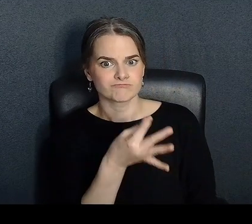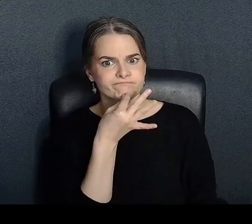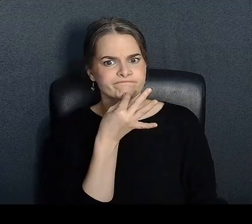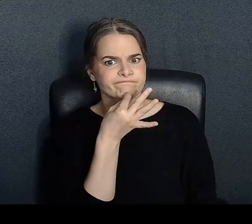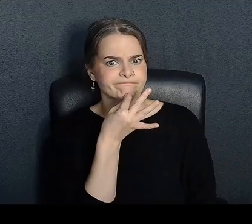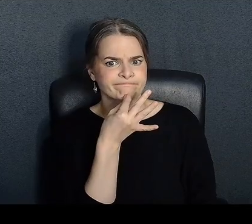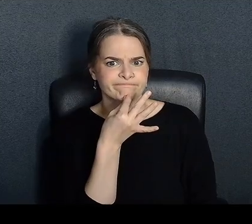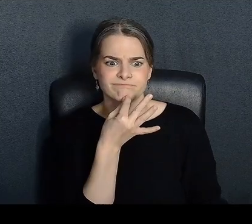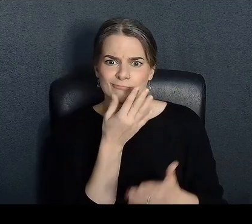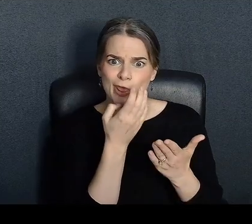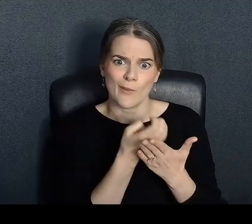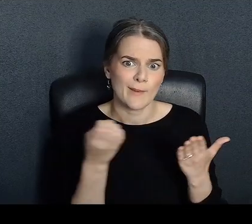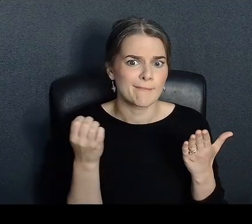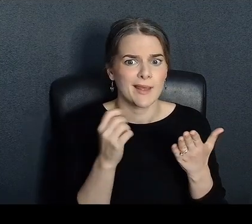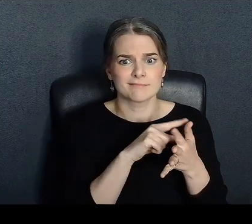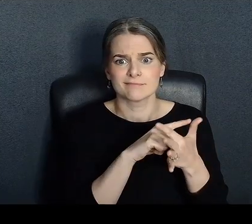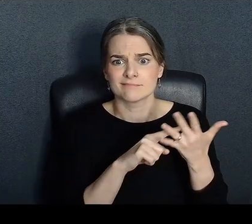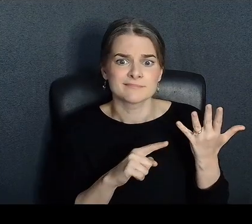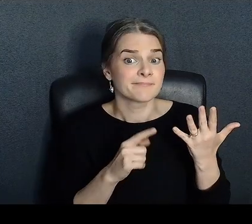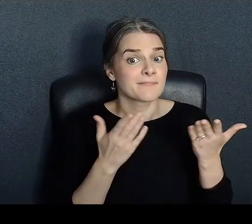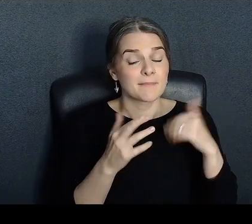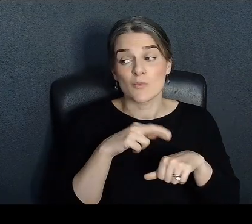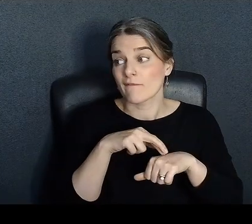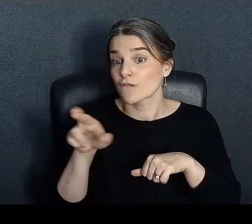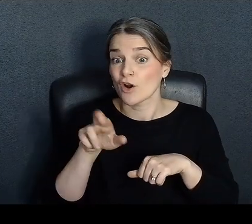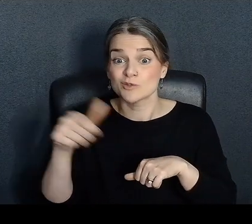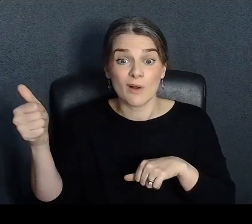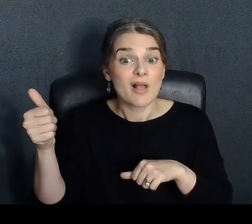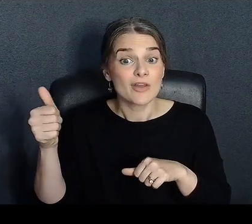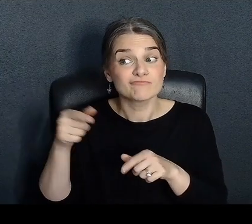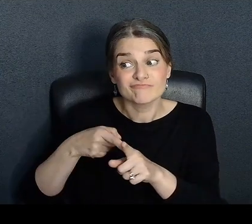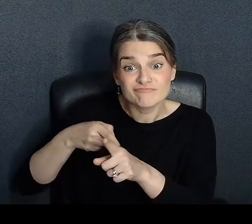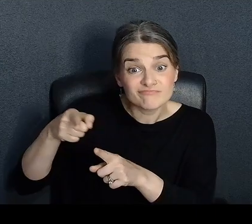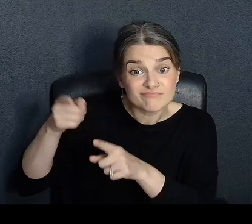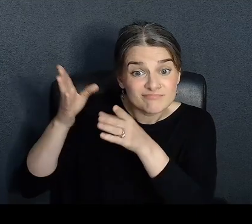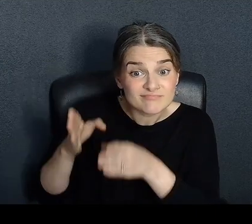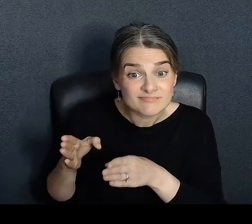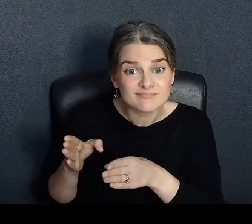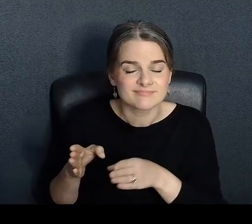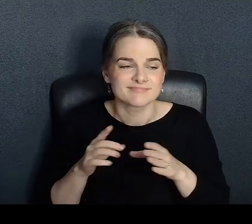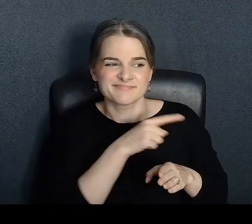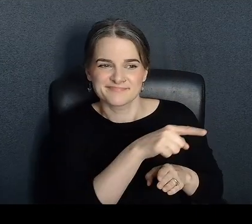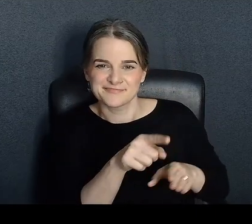and they might have referrals. So it's a great resource there.